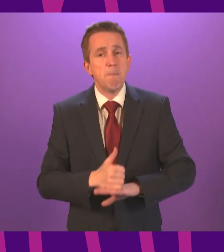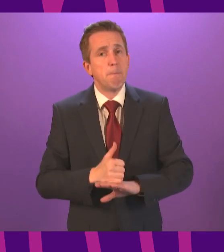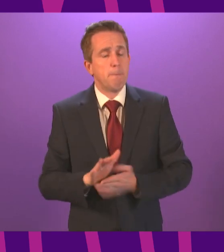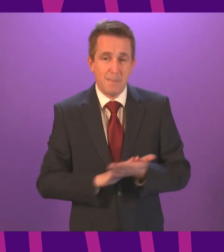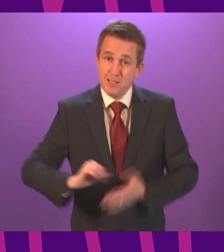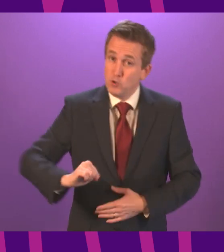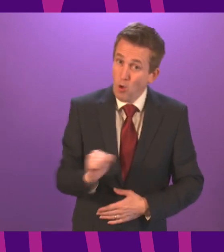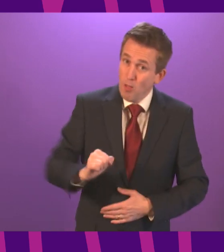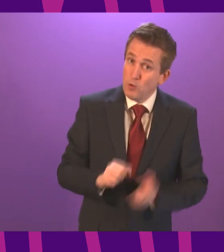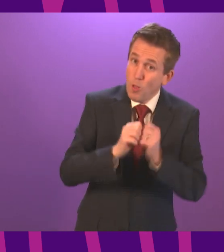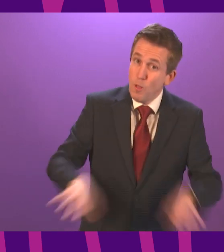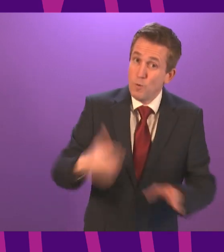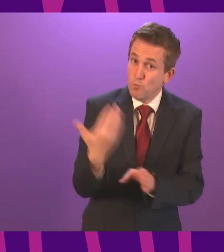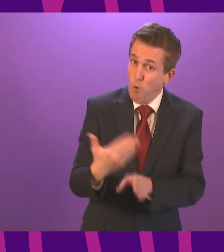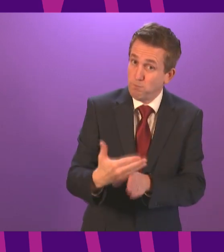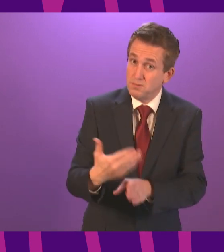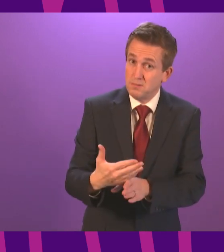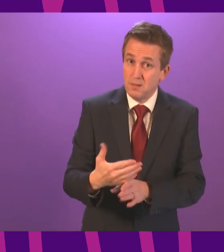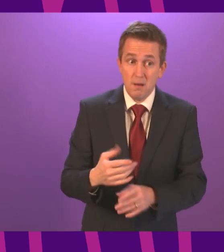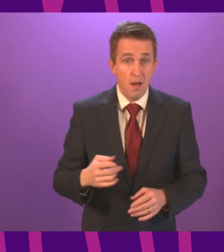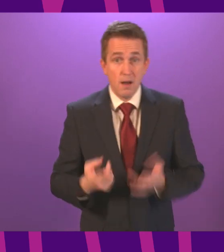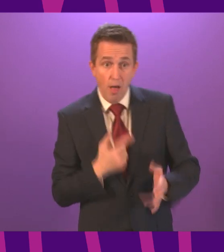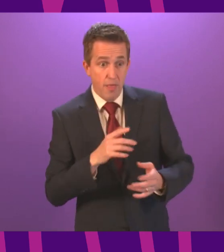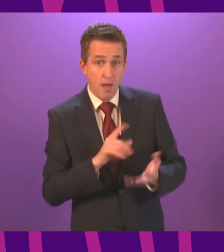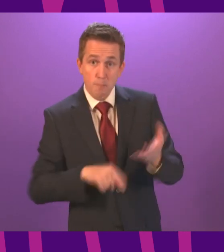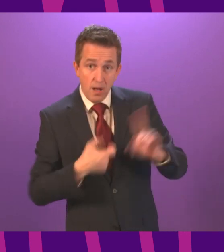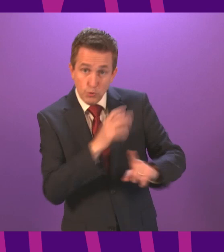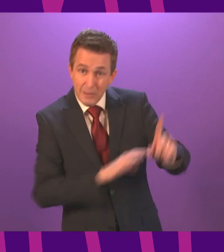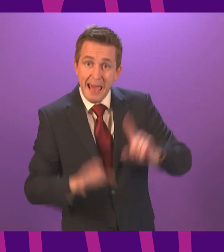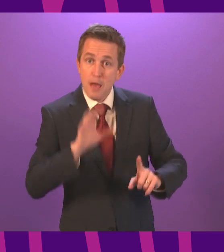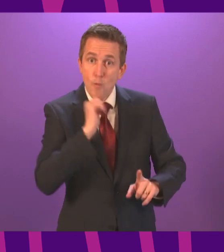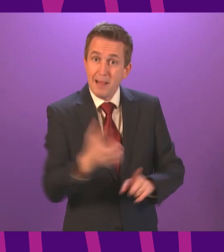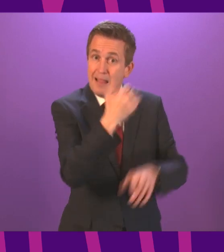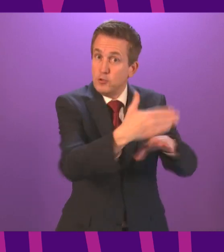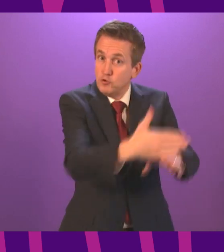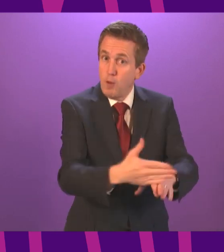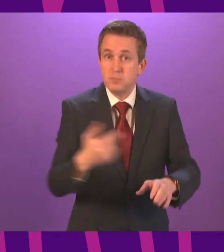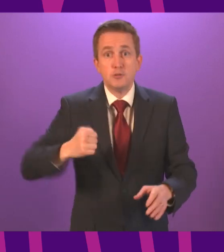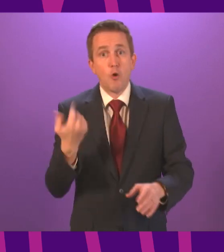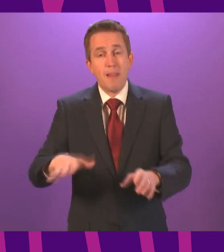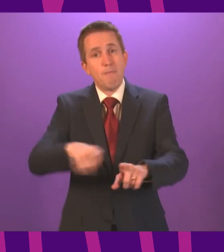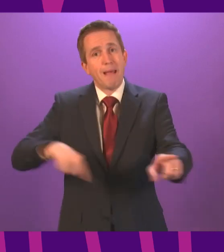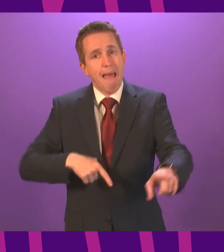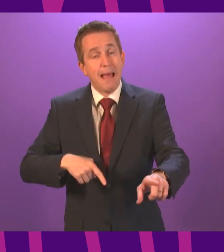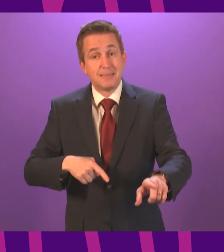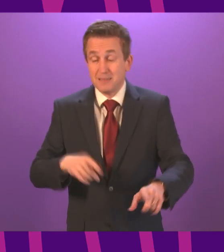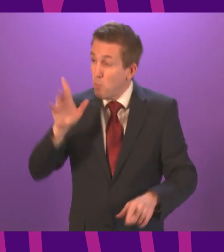to the rest of the UK. Will the First Minister get on board with free ports? The First Minister: We will consider whether free ports are in